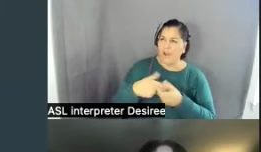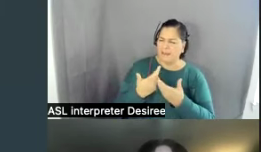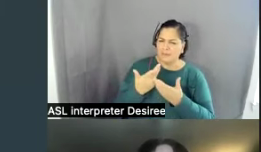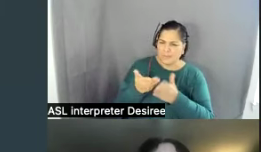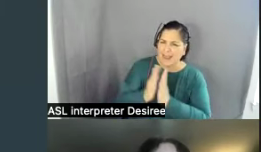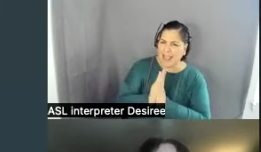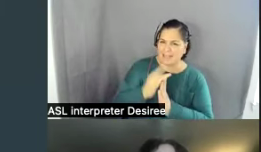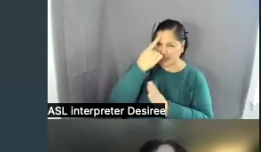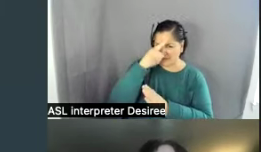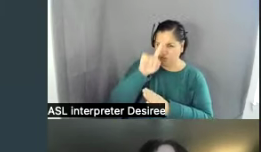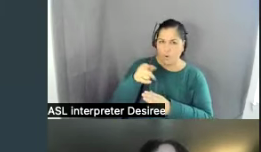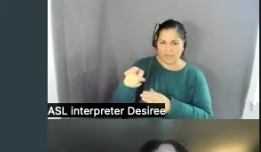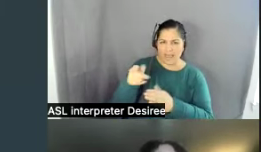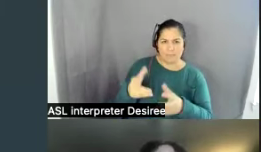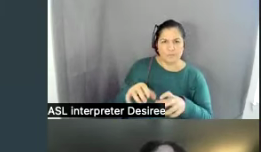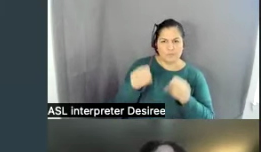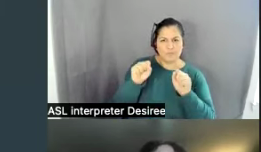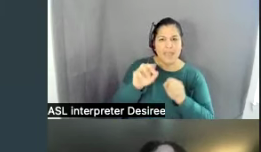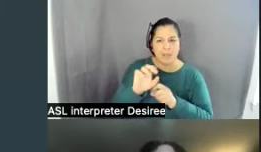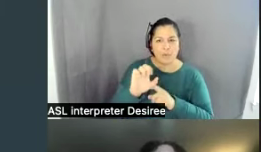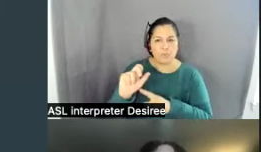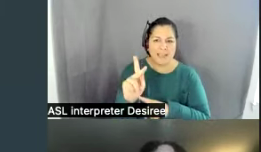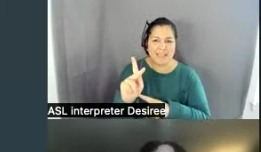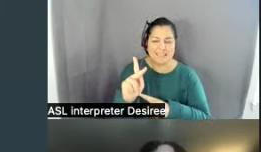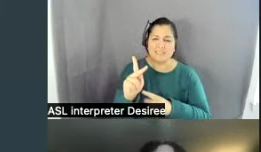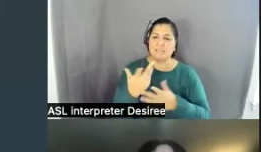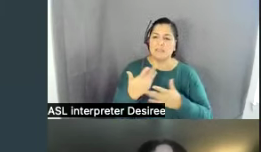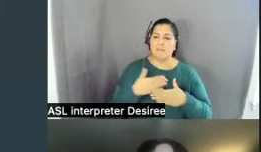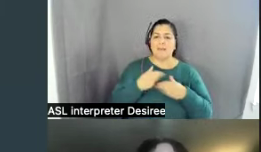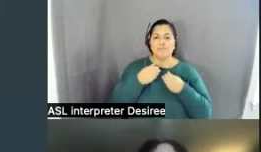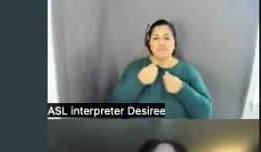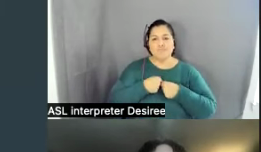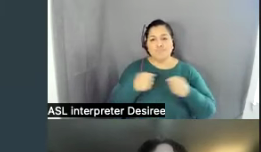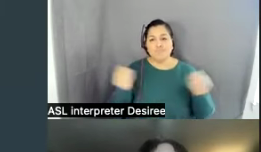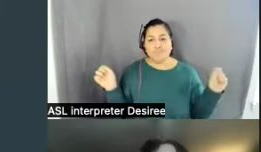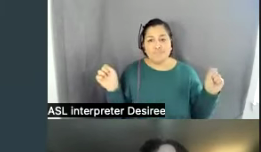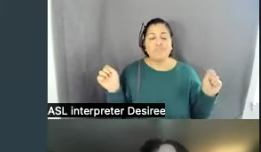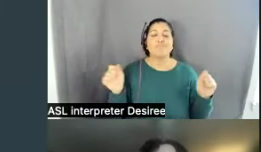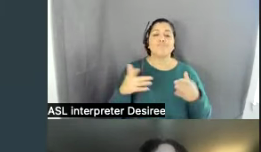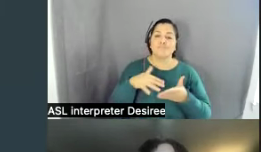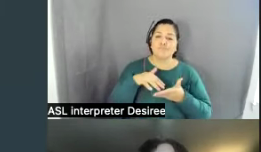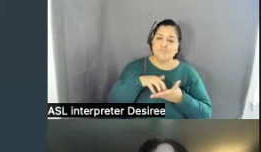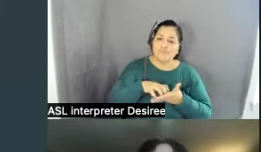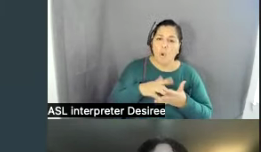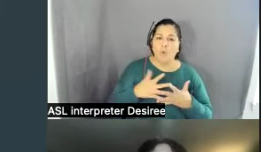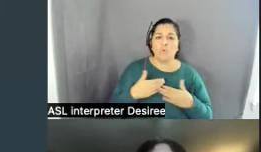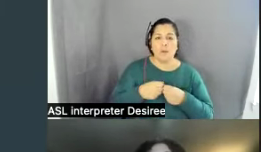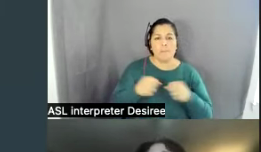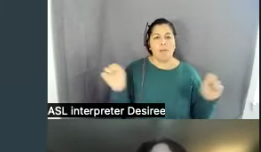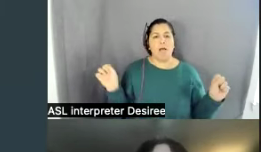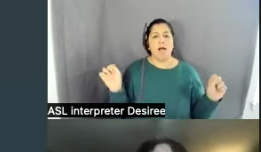vulnerable with other folks. And that that creates a space where performance becomes more like community.